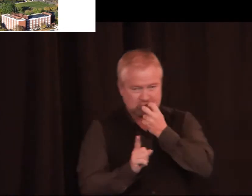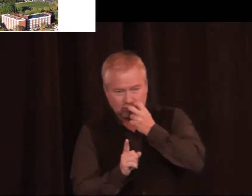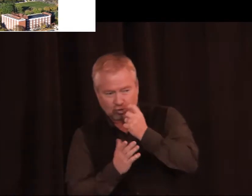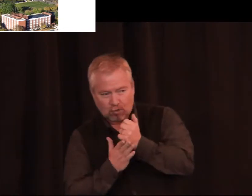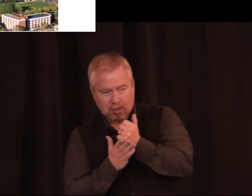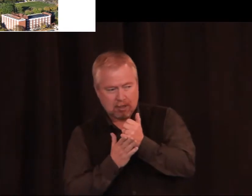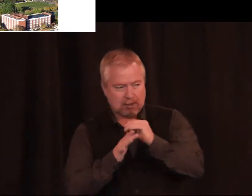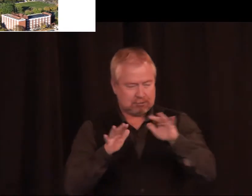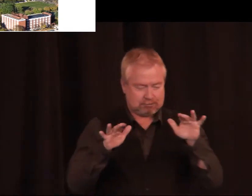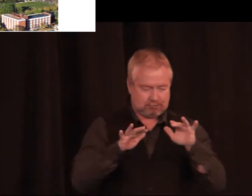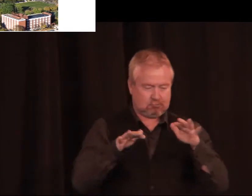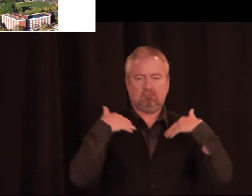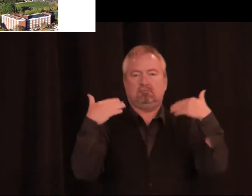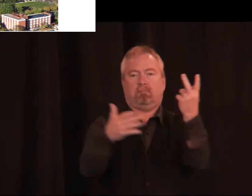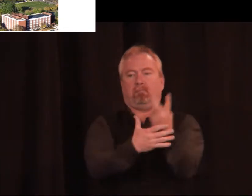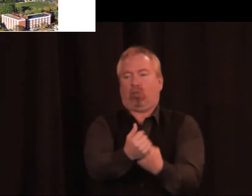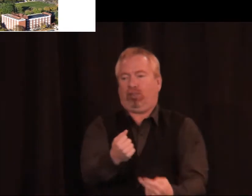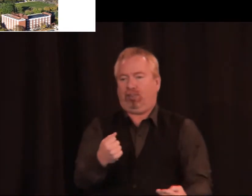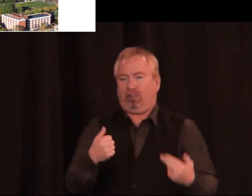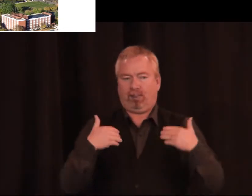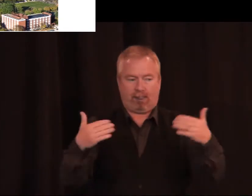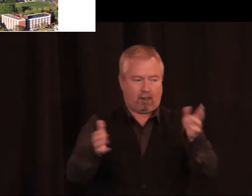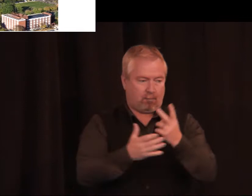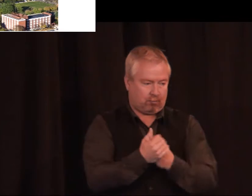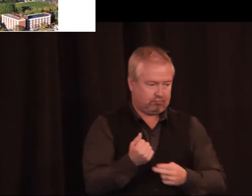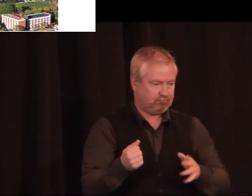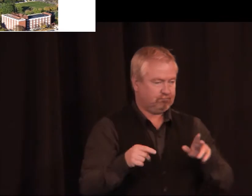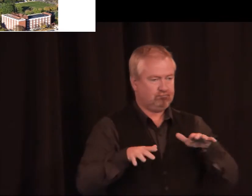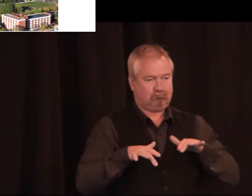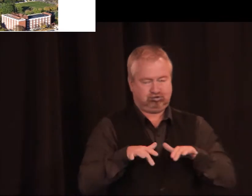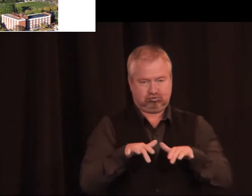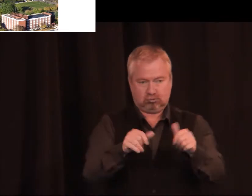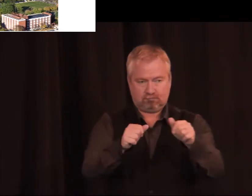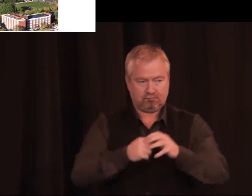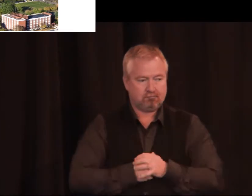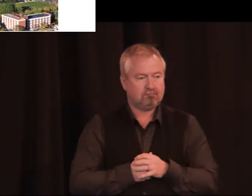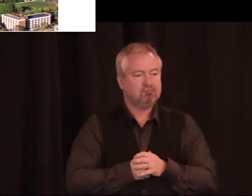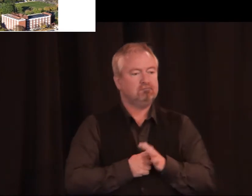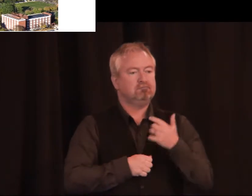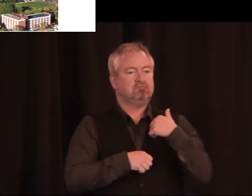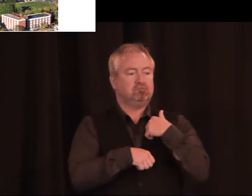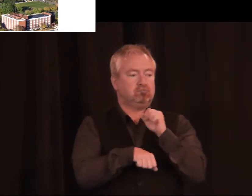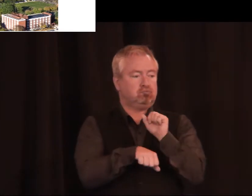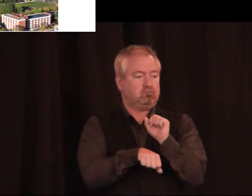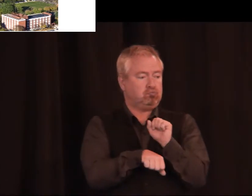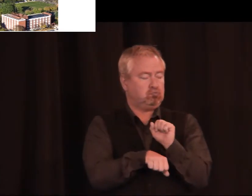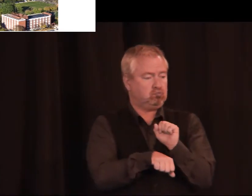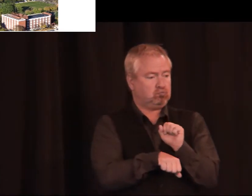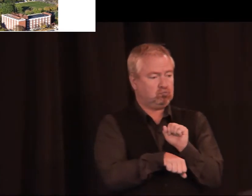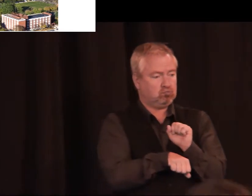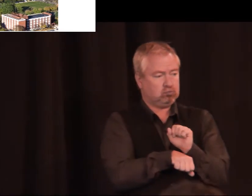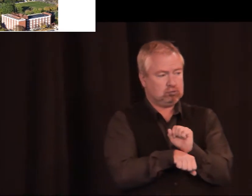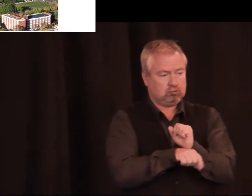So I got my master's degree in both. And then worked for a couple years as a speech pathologist and an audiologist,